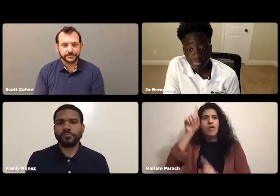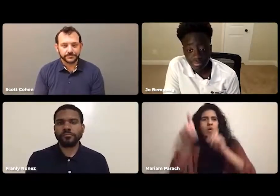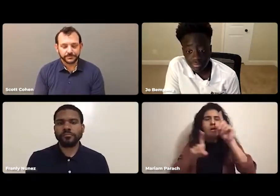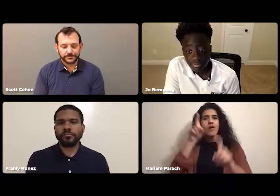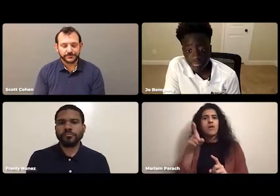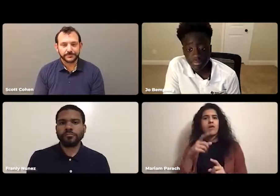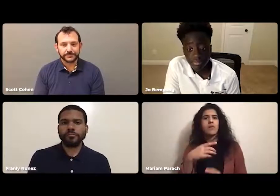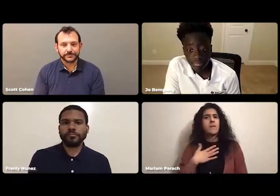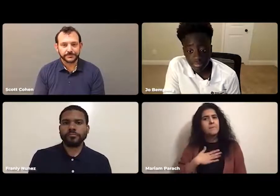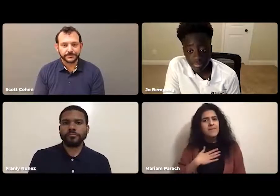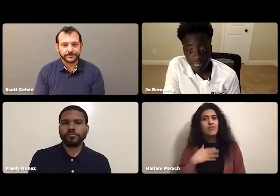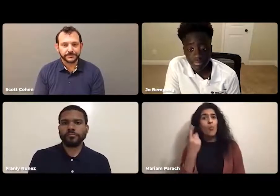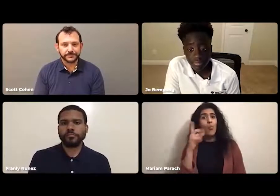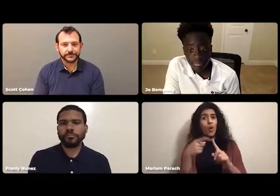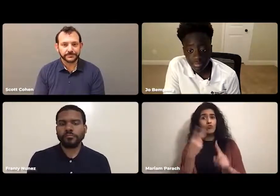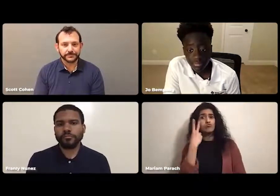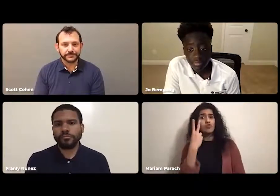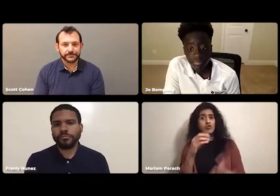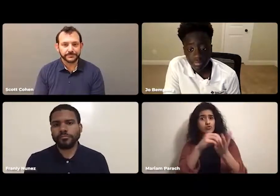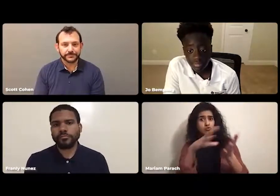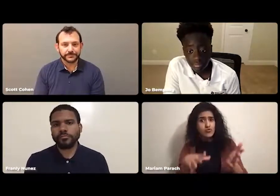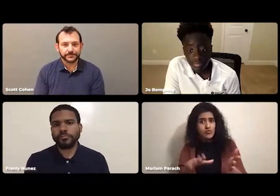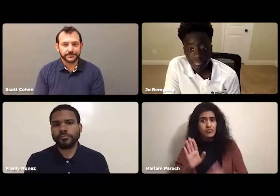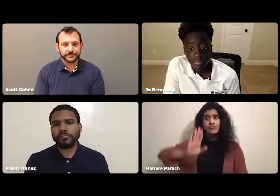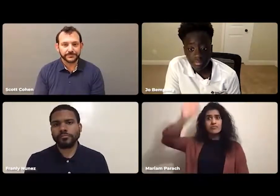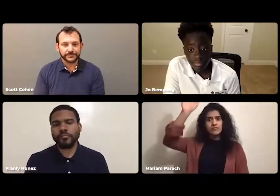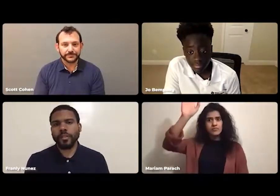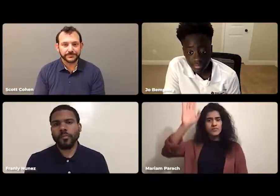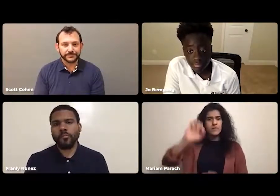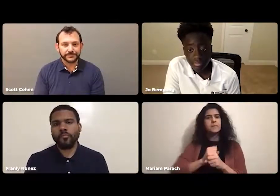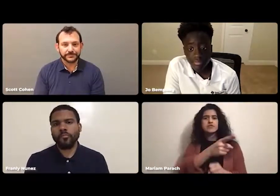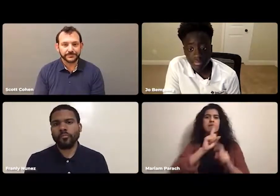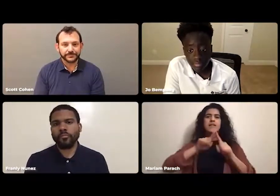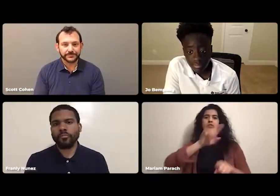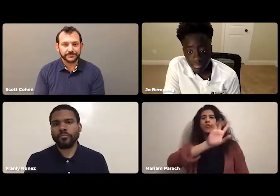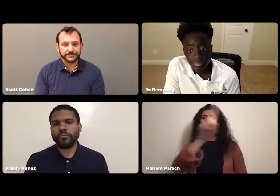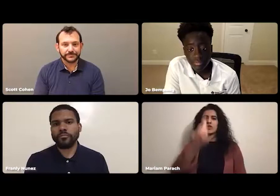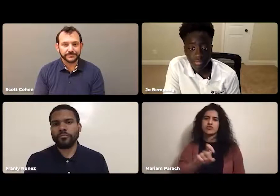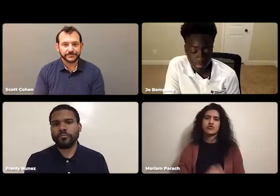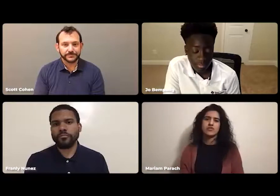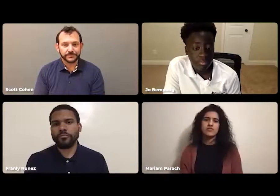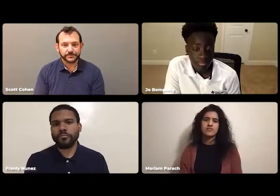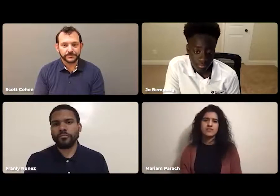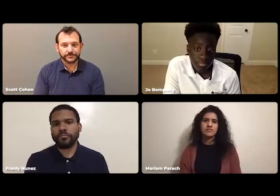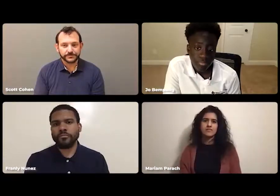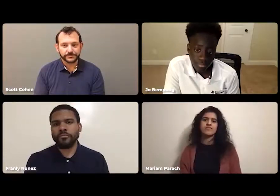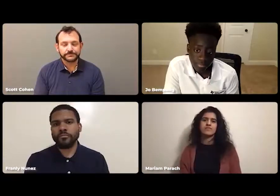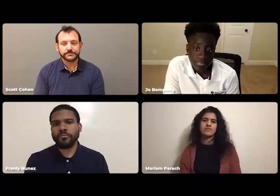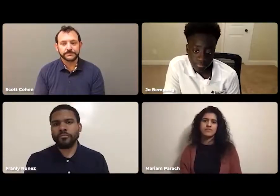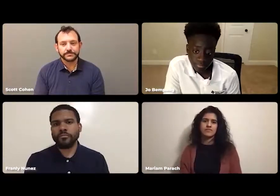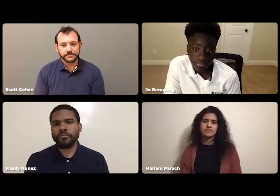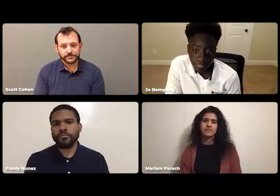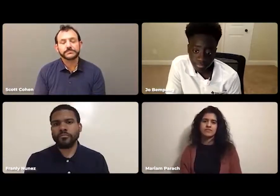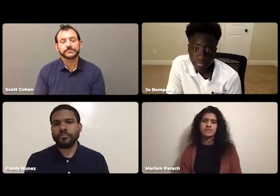So, please answer your students' questions when you see them raise their hands.